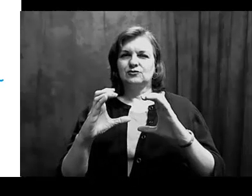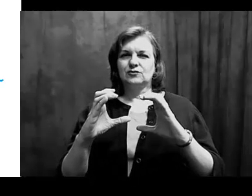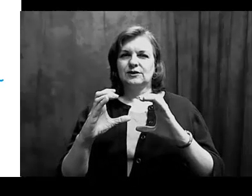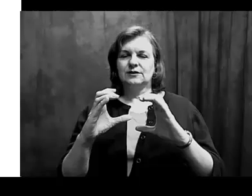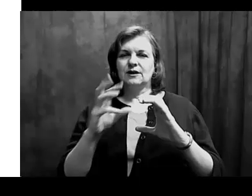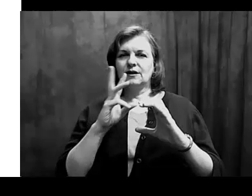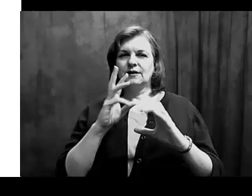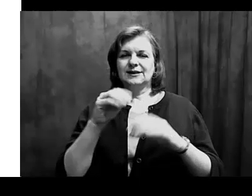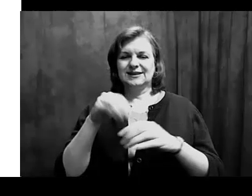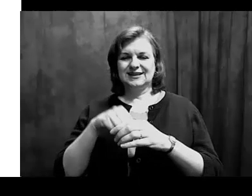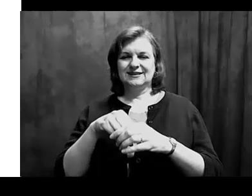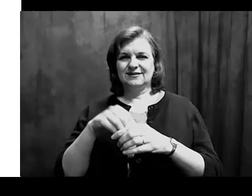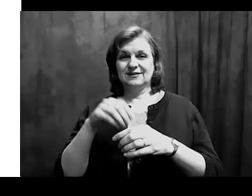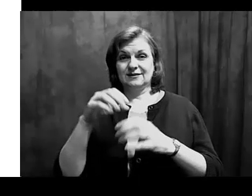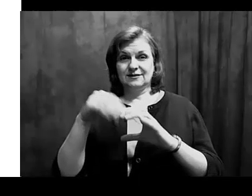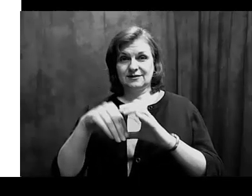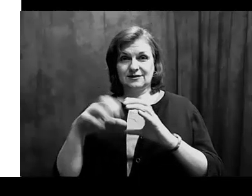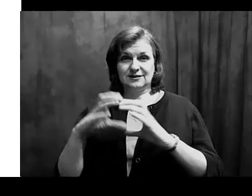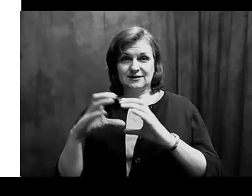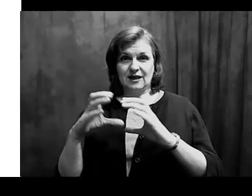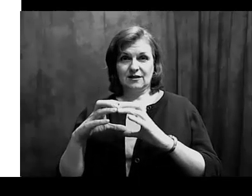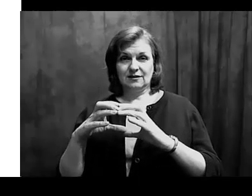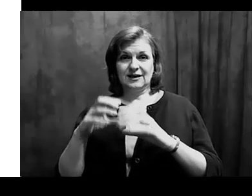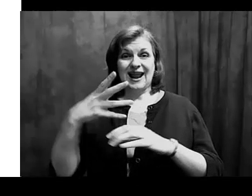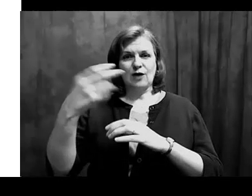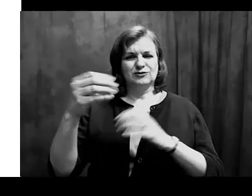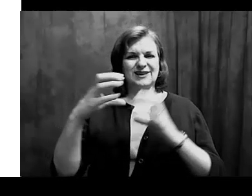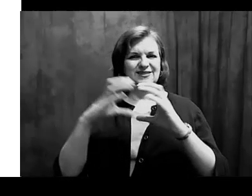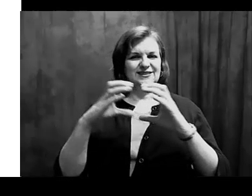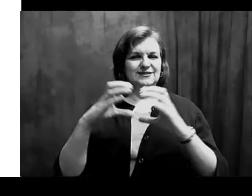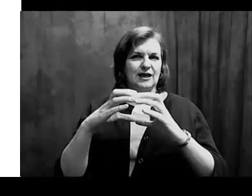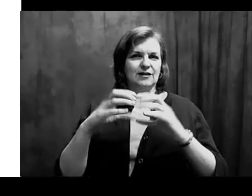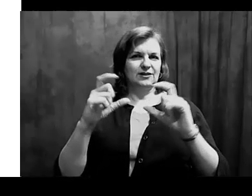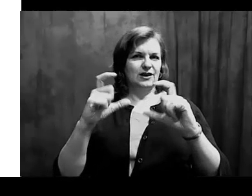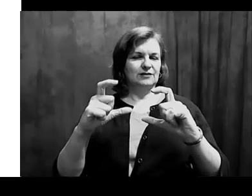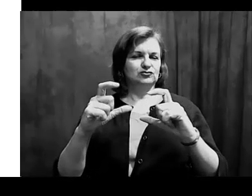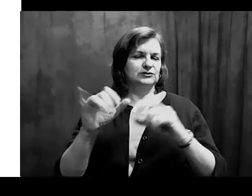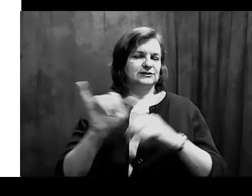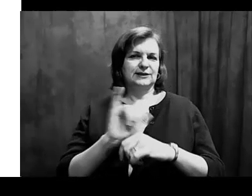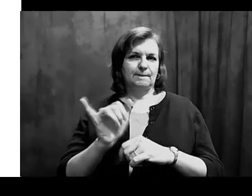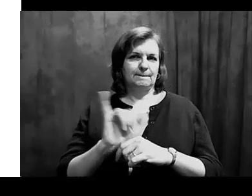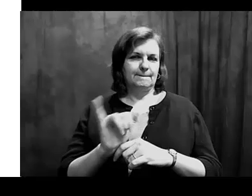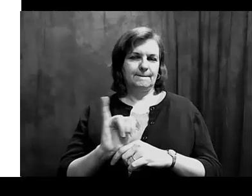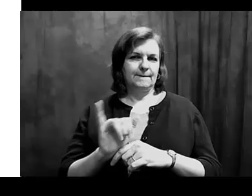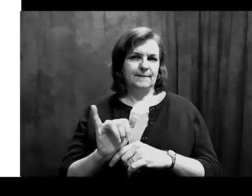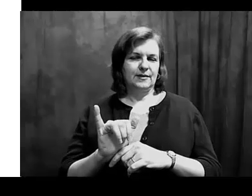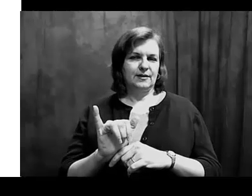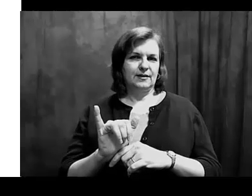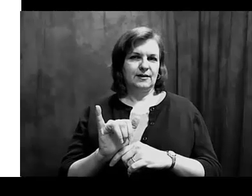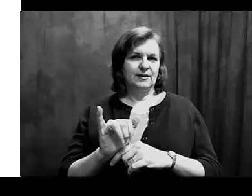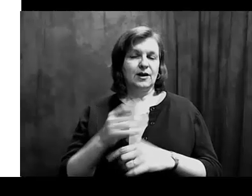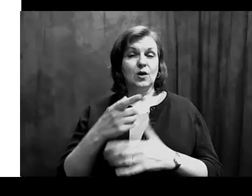depending on the solution that the cell is in - so if a cell is in your body right now and we want to look at